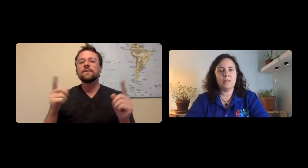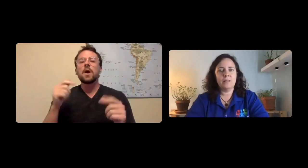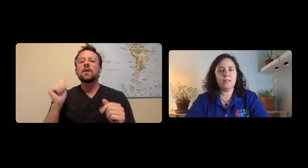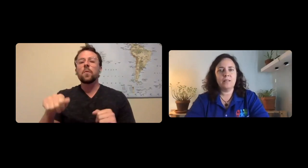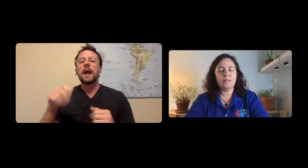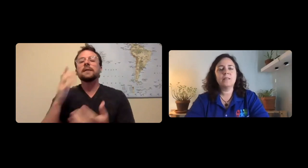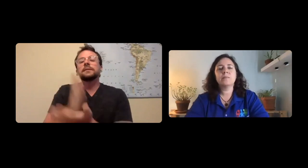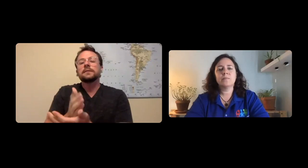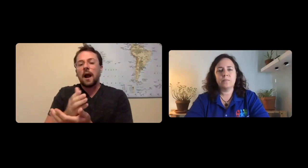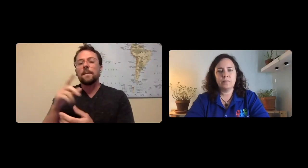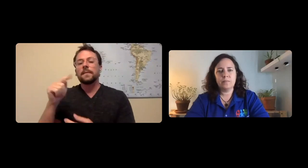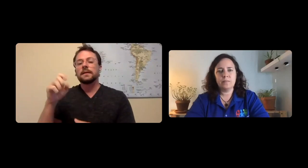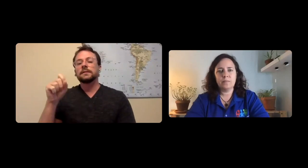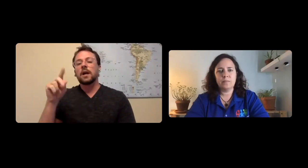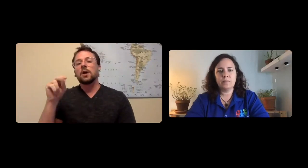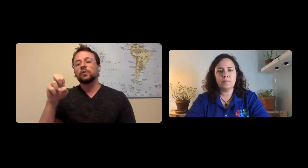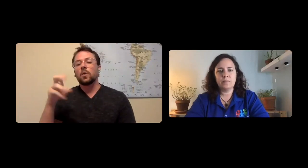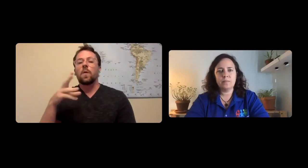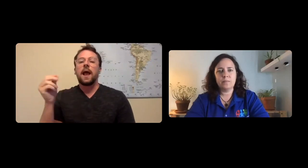That's the case for a transgirl.